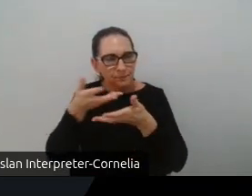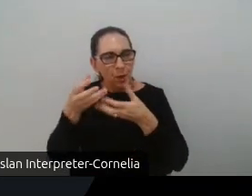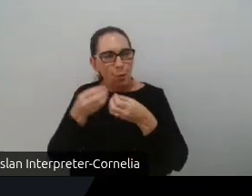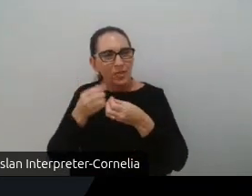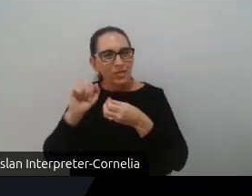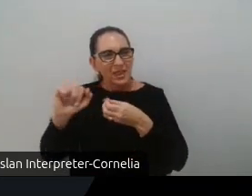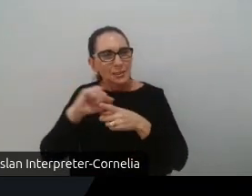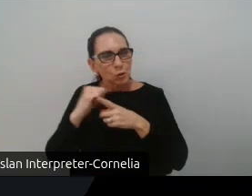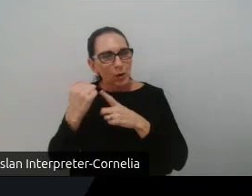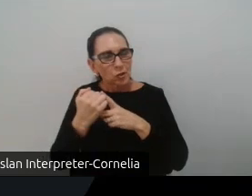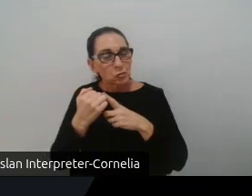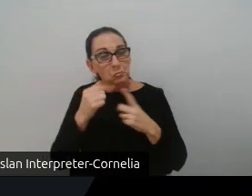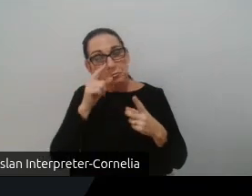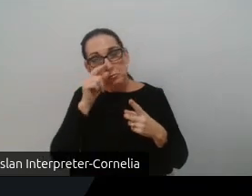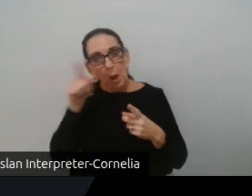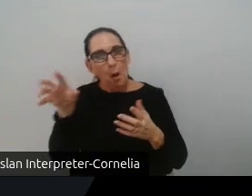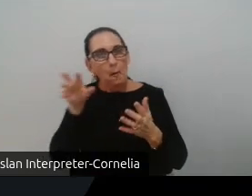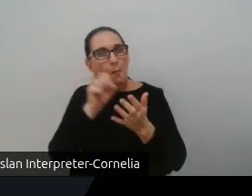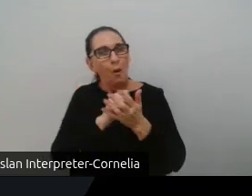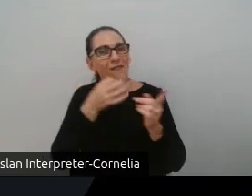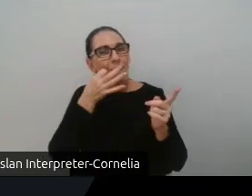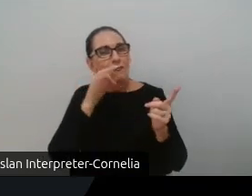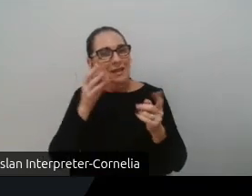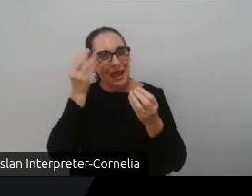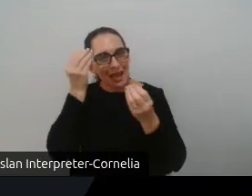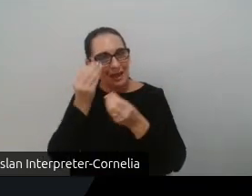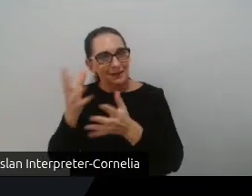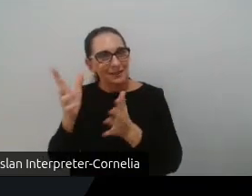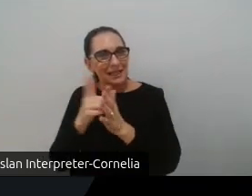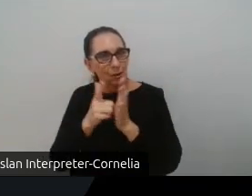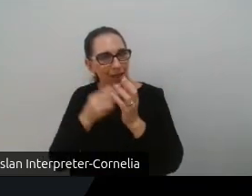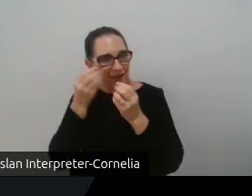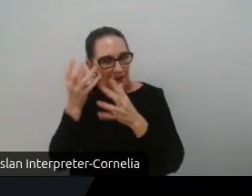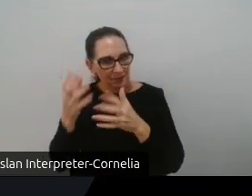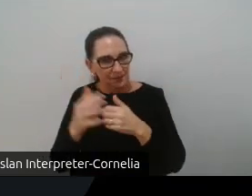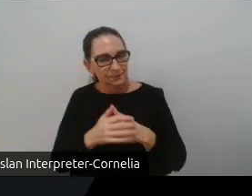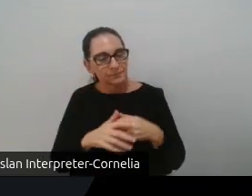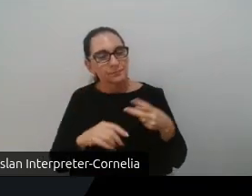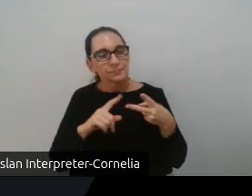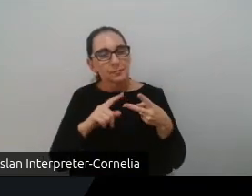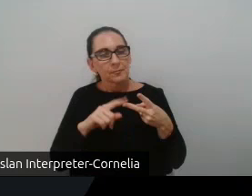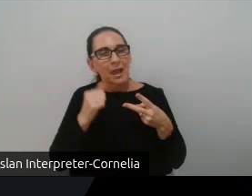for some free legal advice. We also have a a Torres Strait Islander information line. Now,